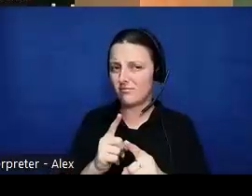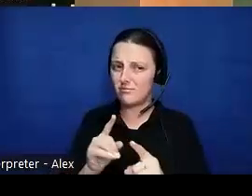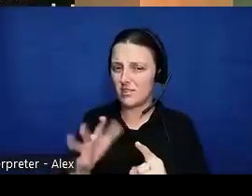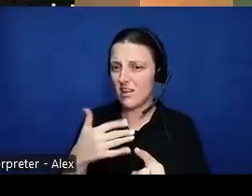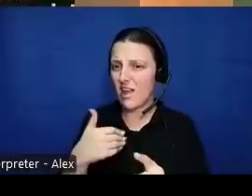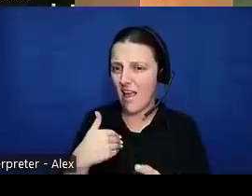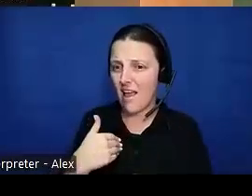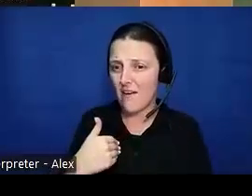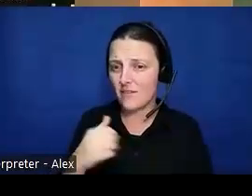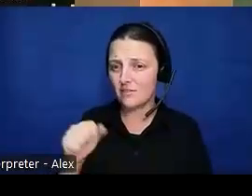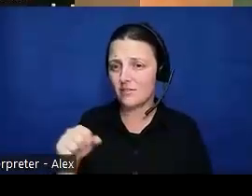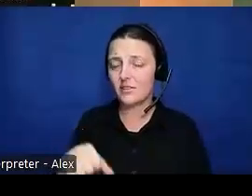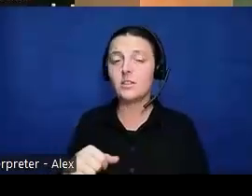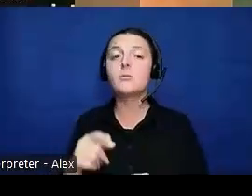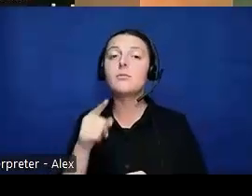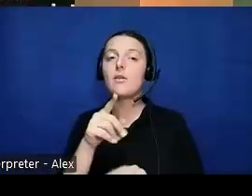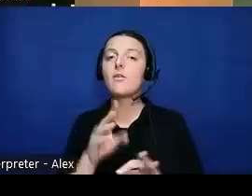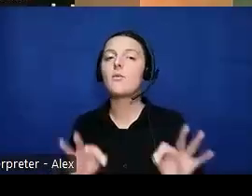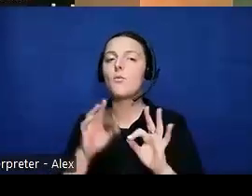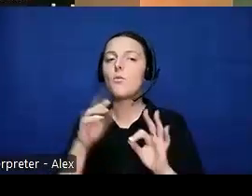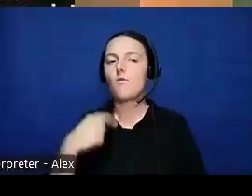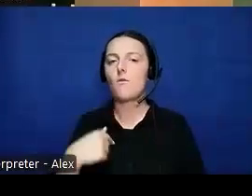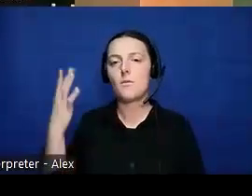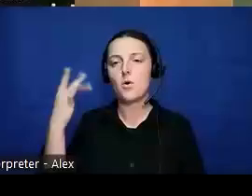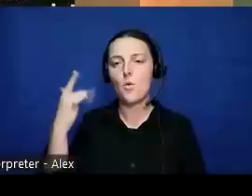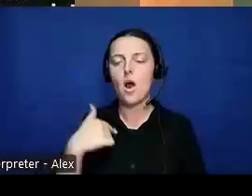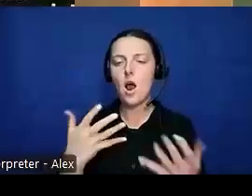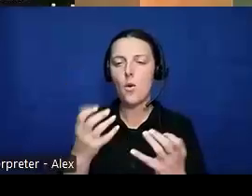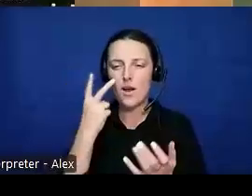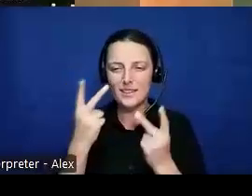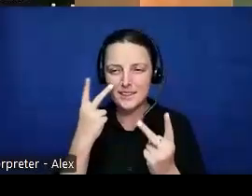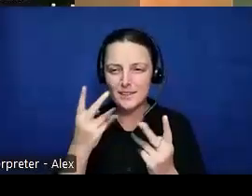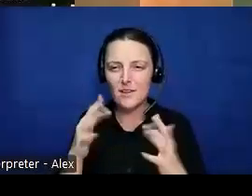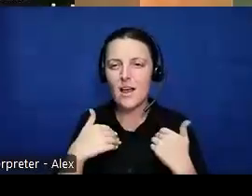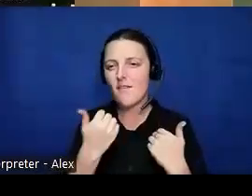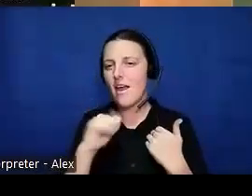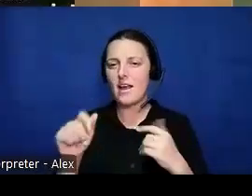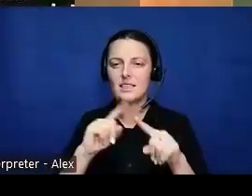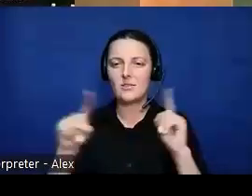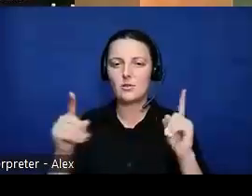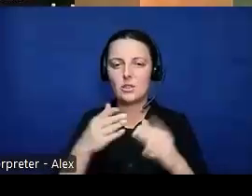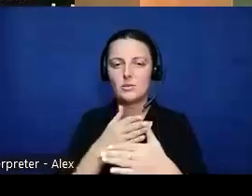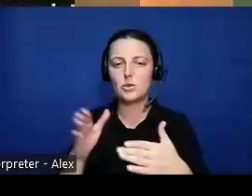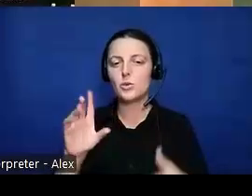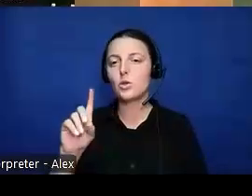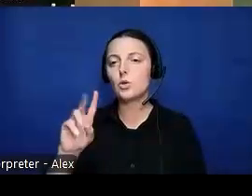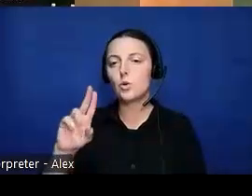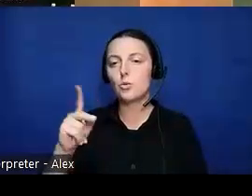to see that if there was any difference between buproprion and its side effect profile and its and